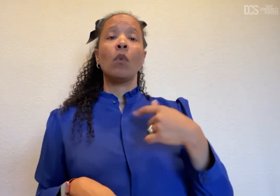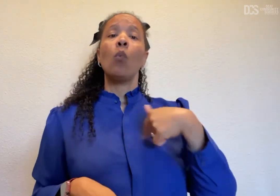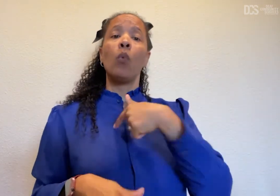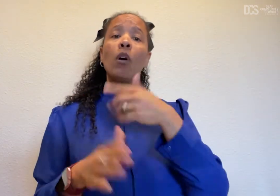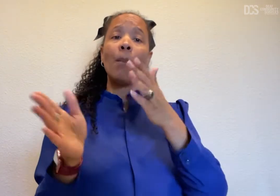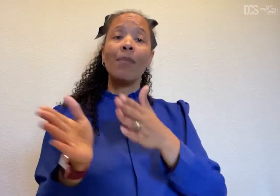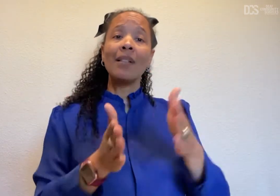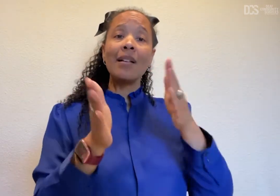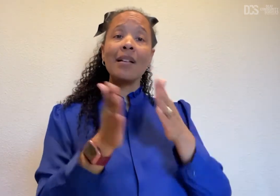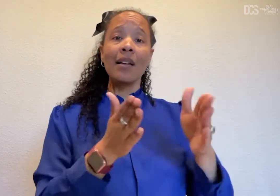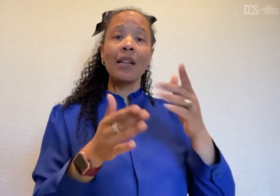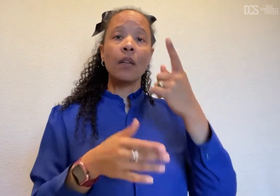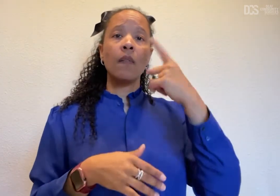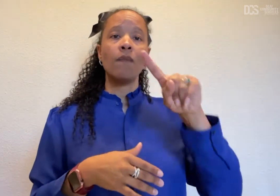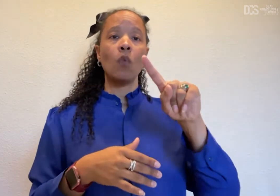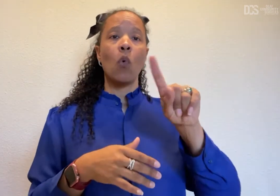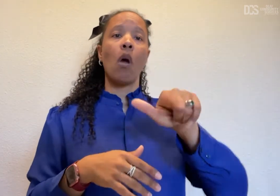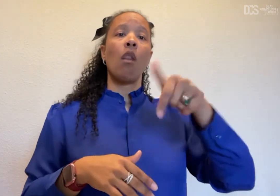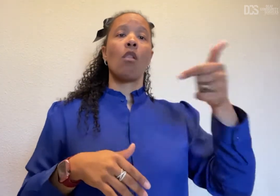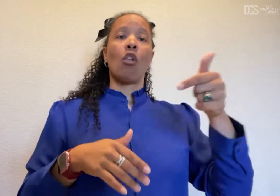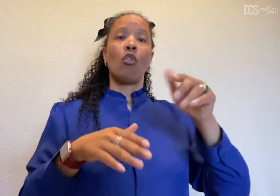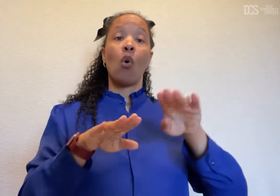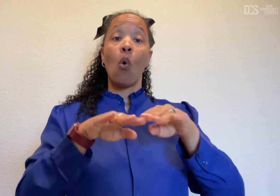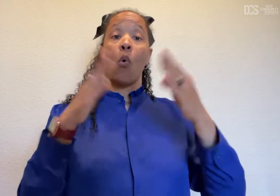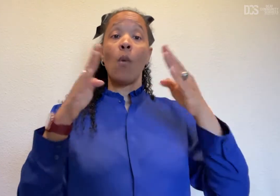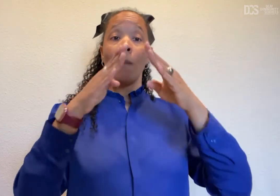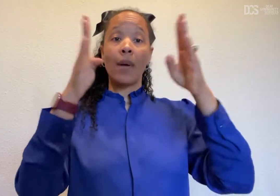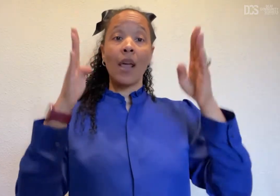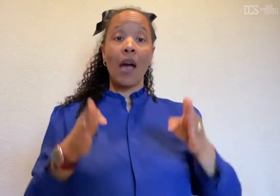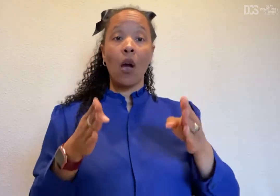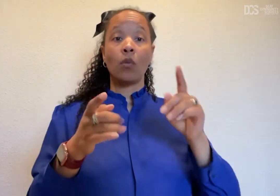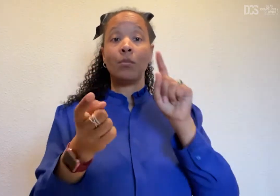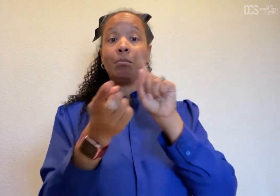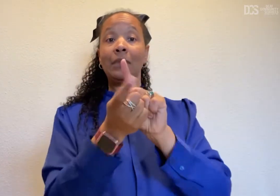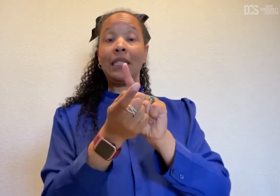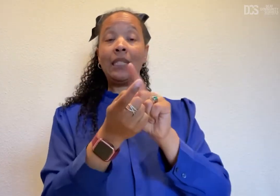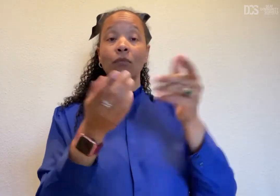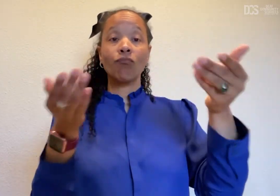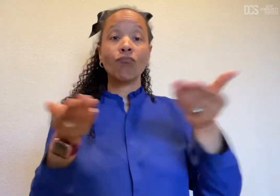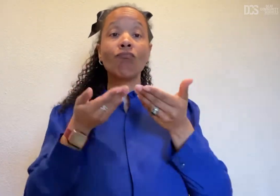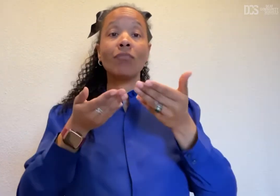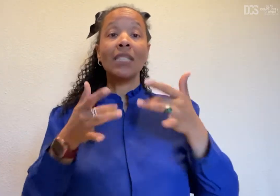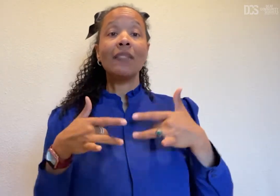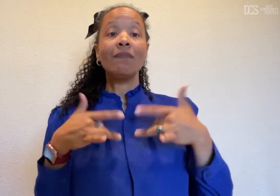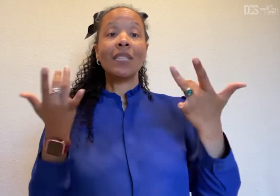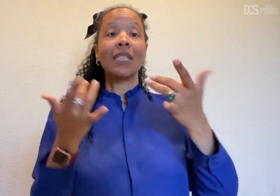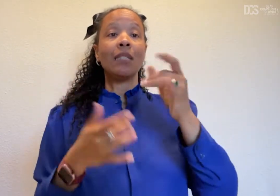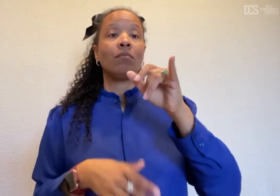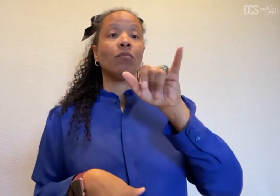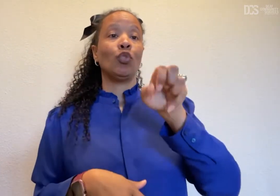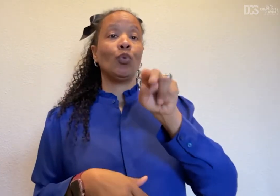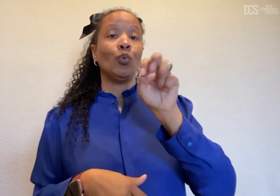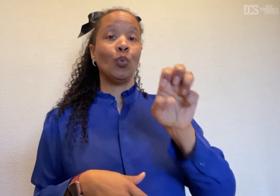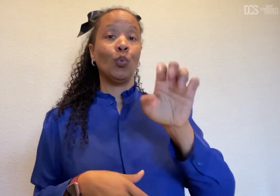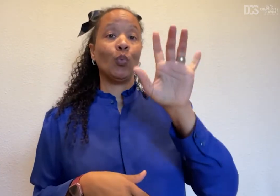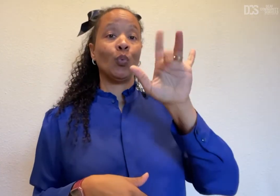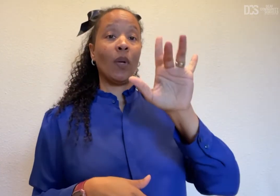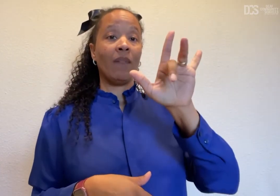We are planning to have another open house, meet and greet event in North County on June 25th.